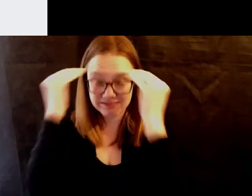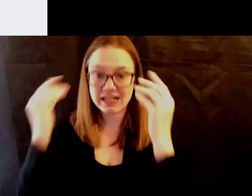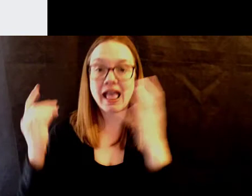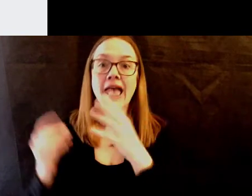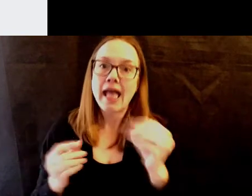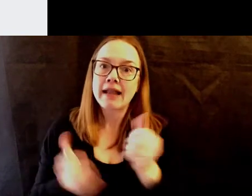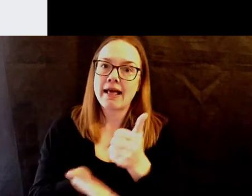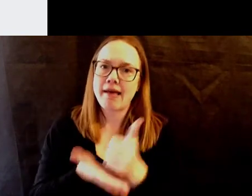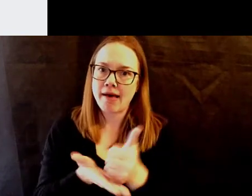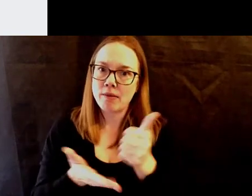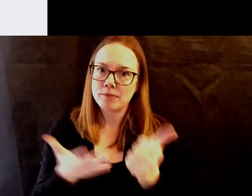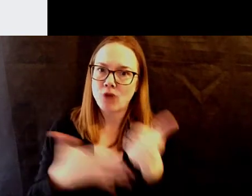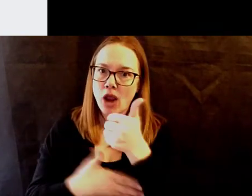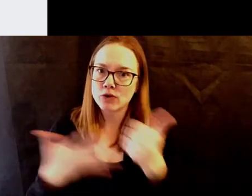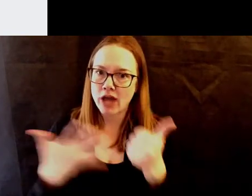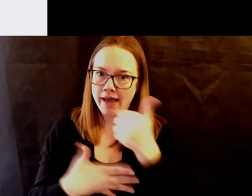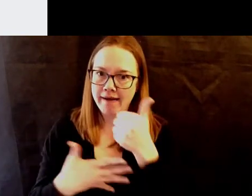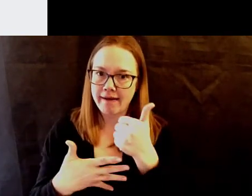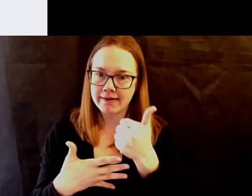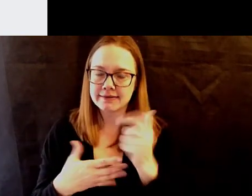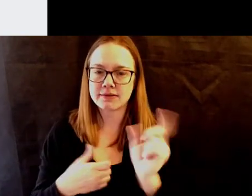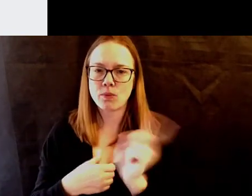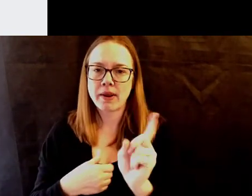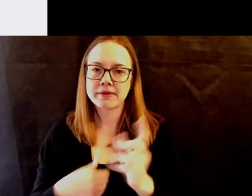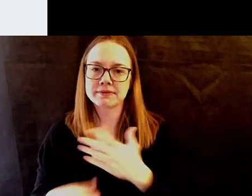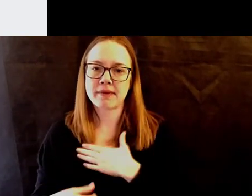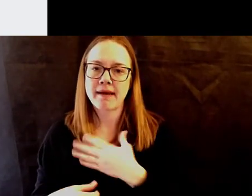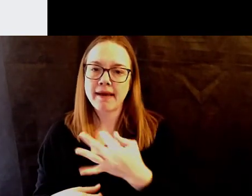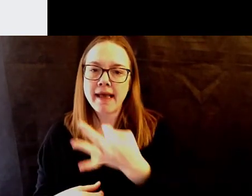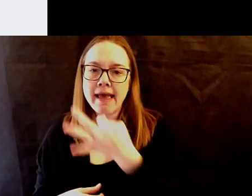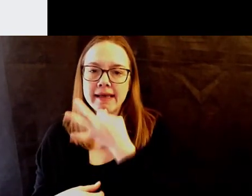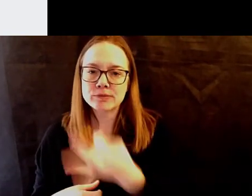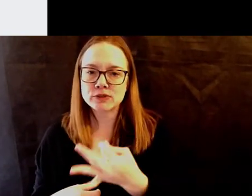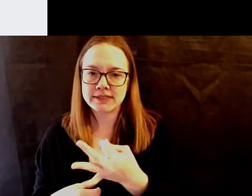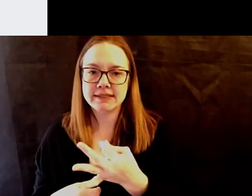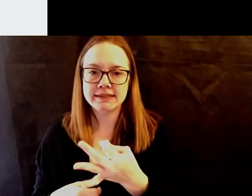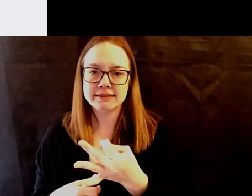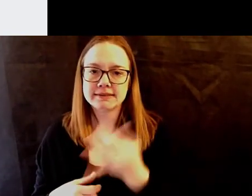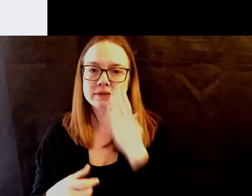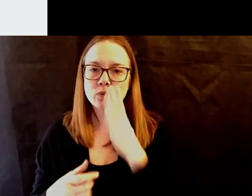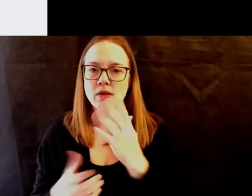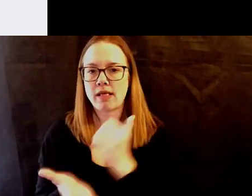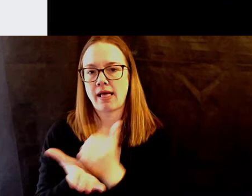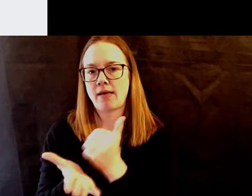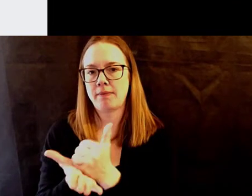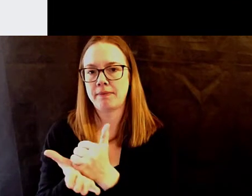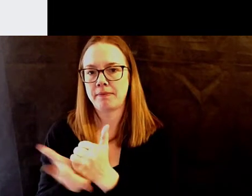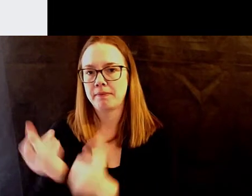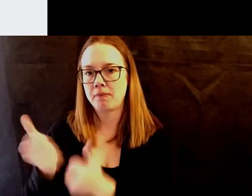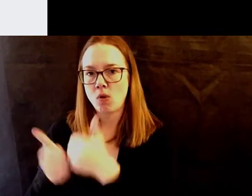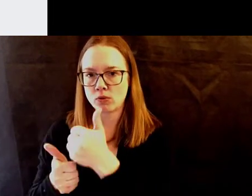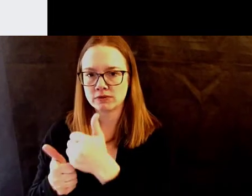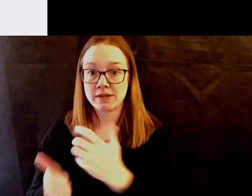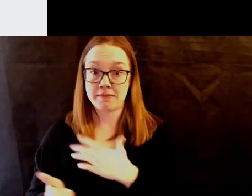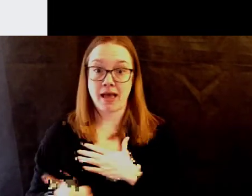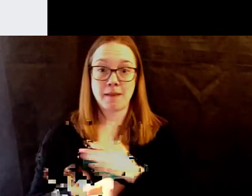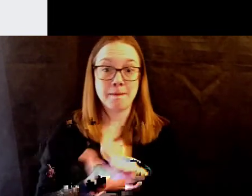a little bit on where is my expertise going to be the most relevant and where is my passion going to be the most helpful